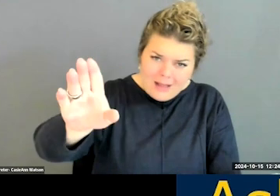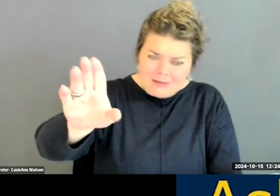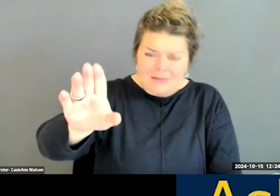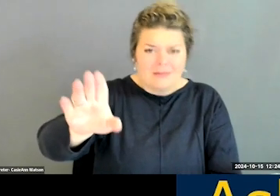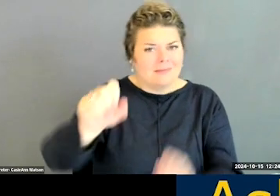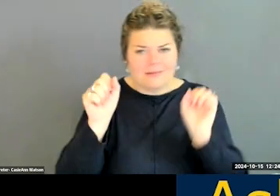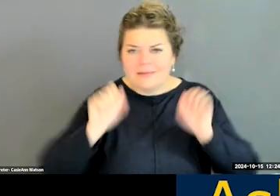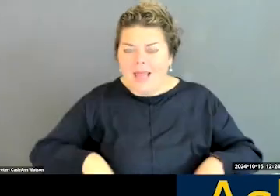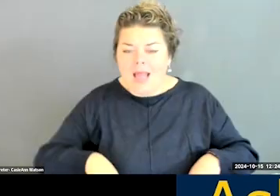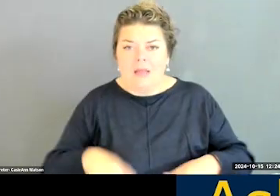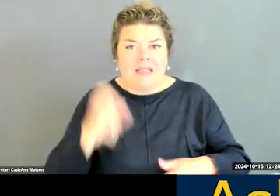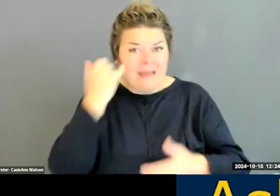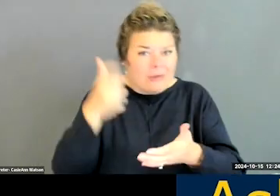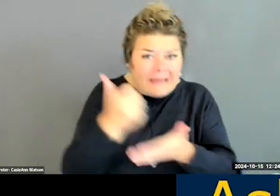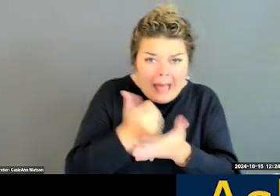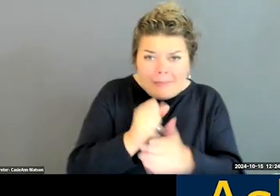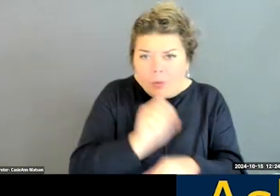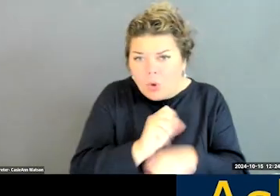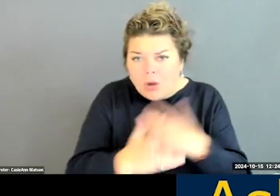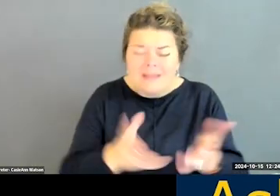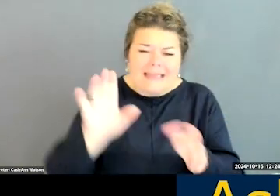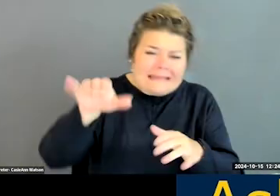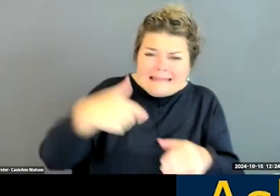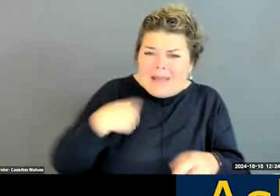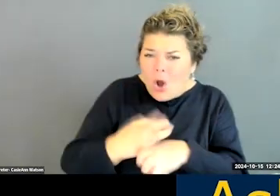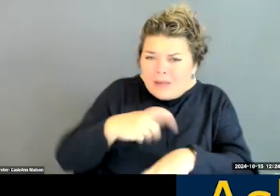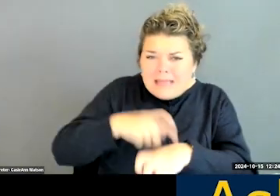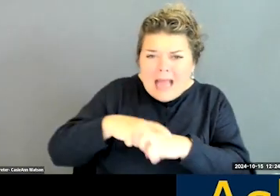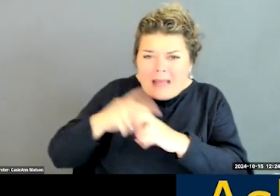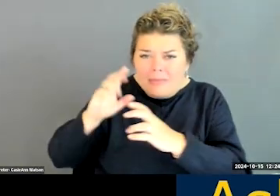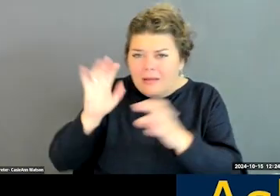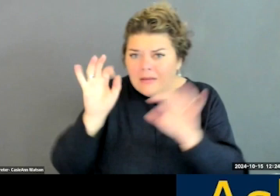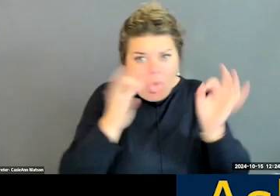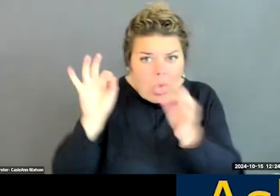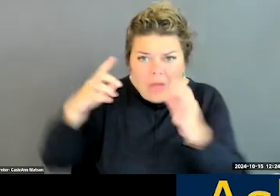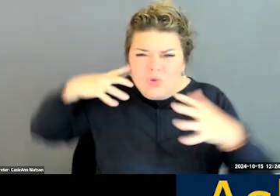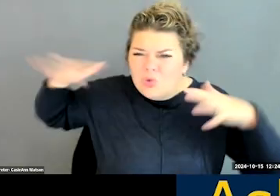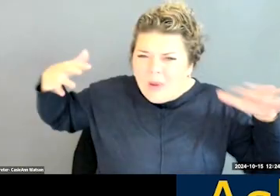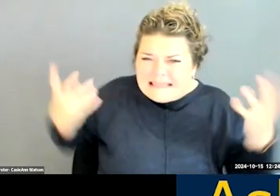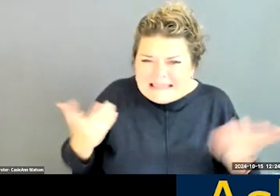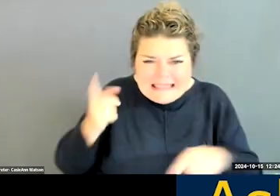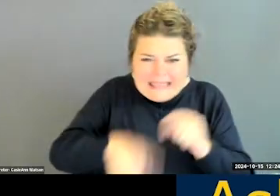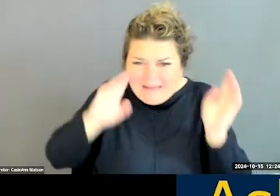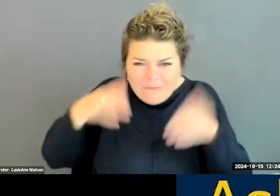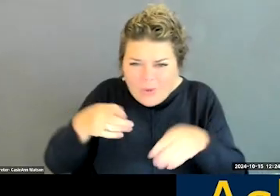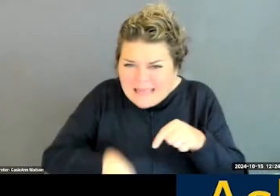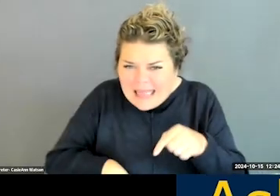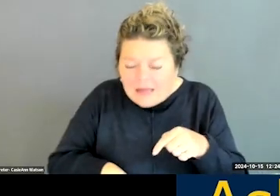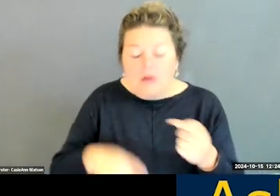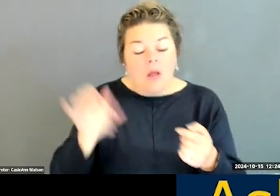So maybe you can say, "I'm having a hard time concentrating "because of the noise level in the room," and you can also be direct and don't be afraid to ask